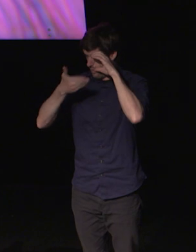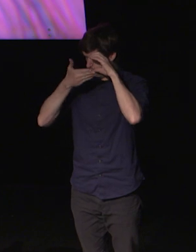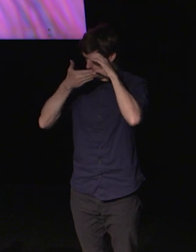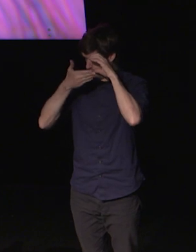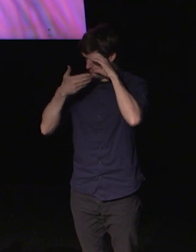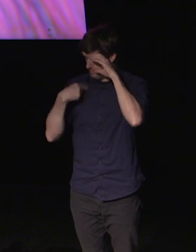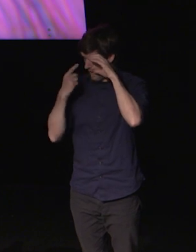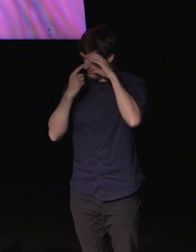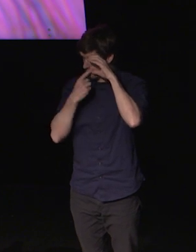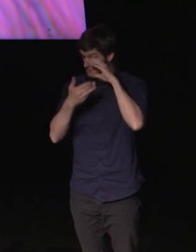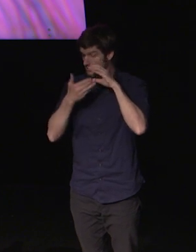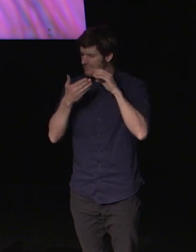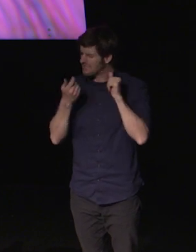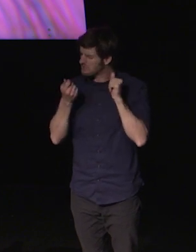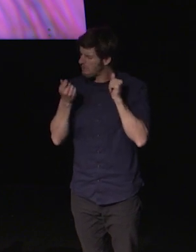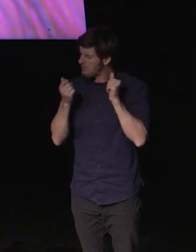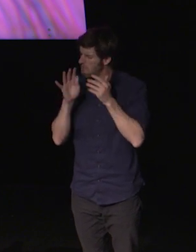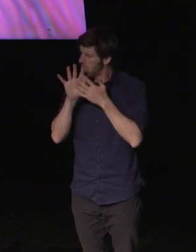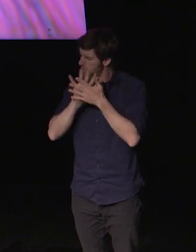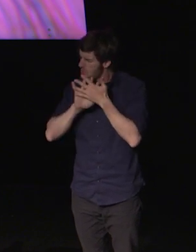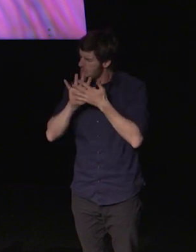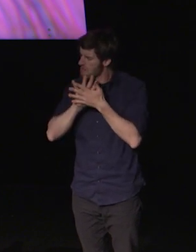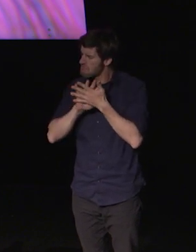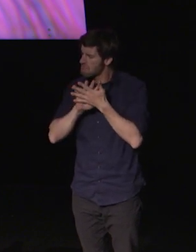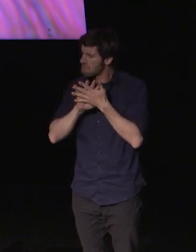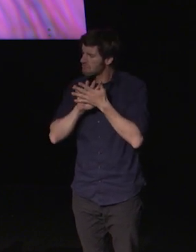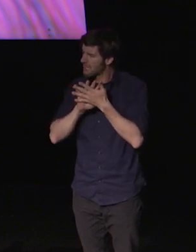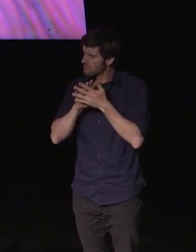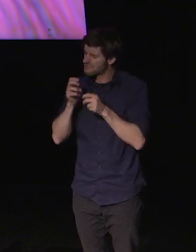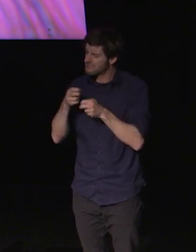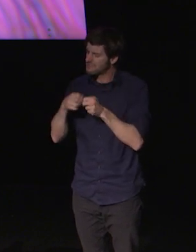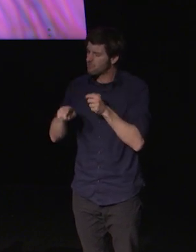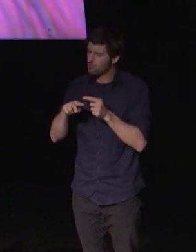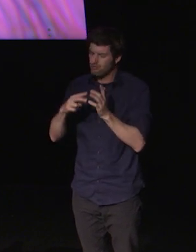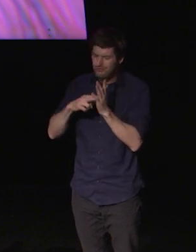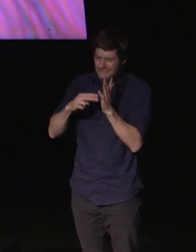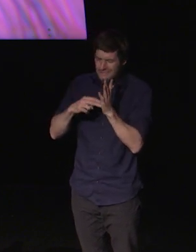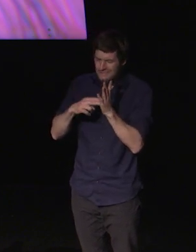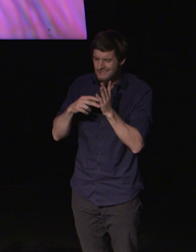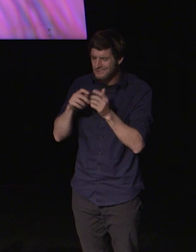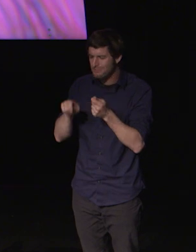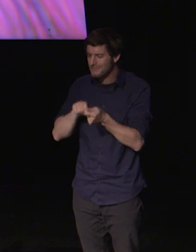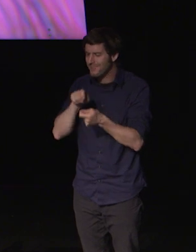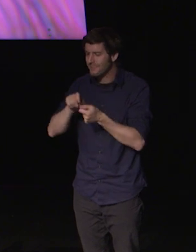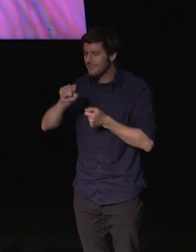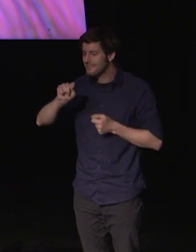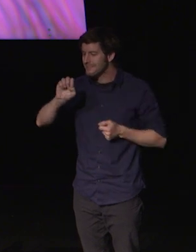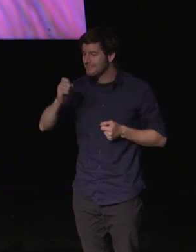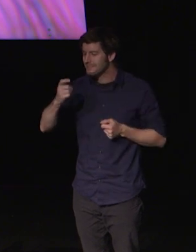while still blurry, and it was a little bit difficult to be able to read specific text. Especially with the Stars Wars, like the text scroll